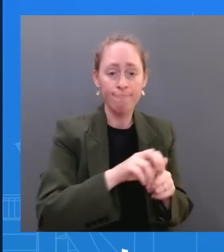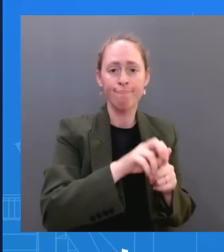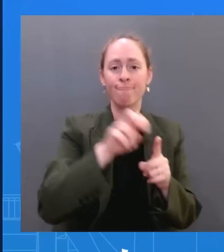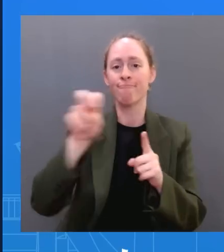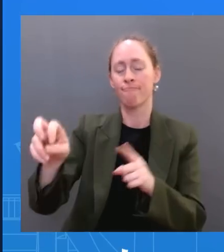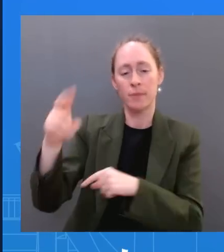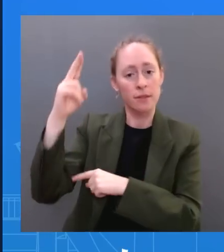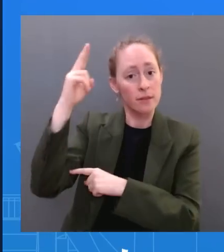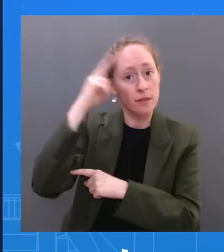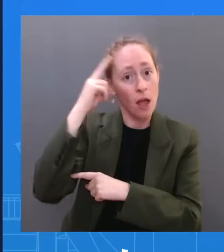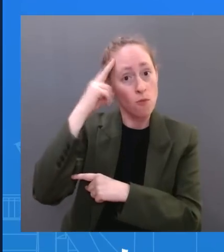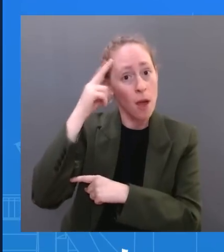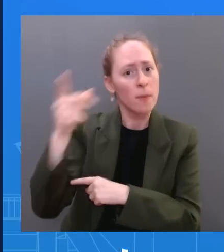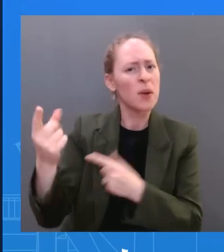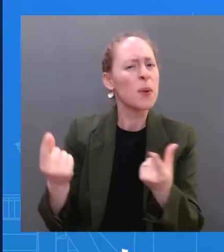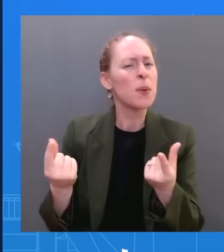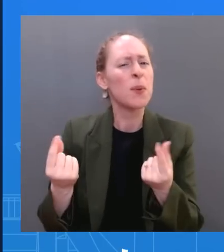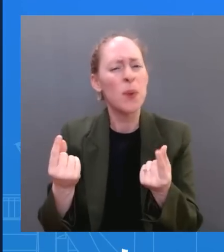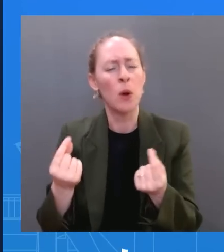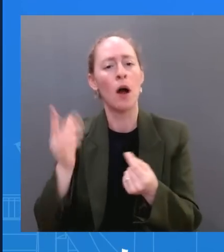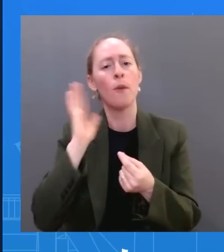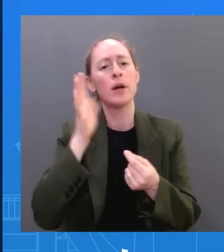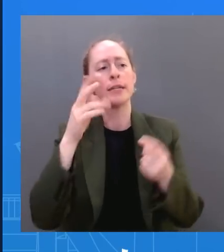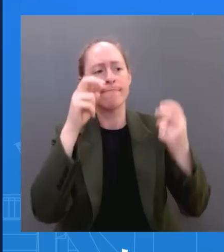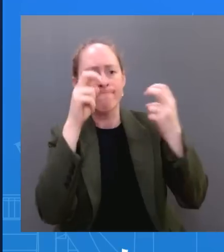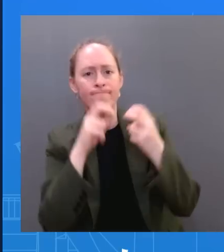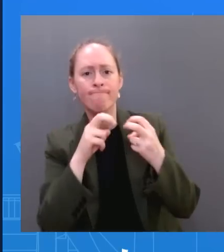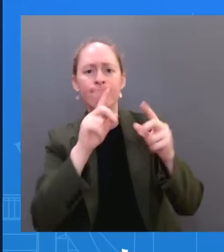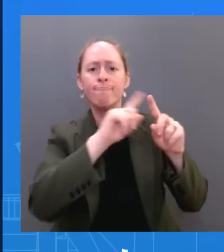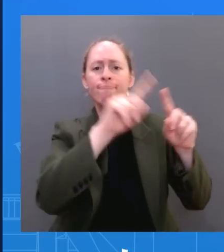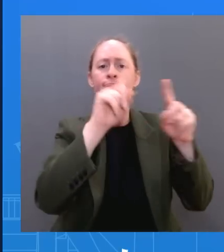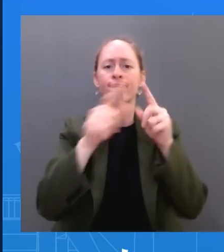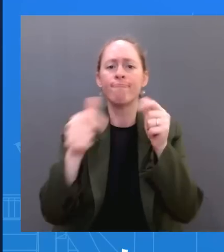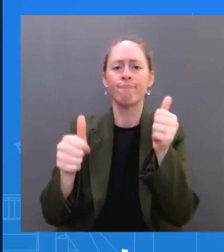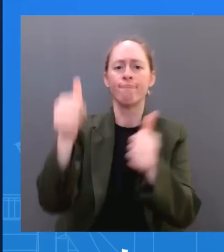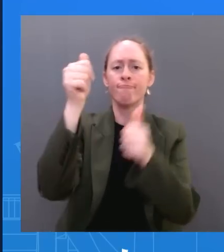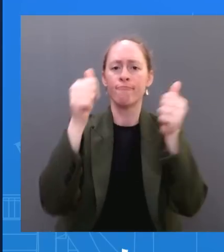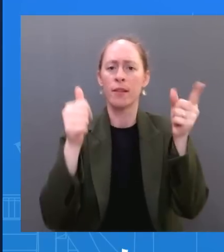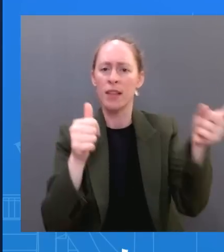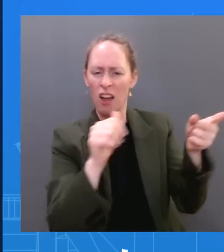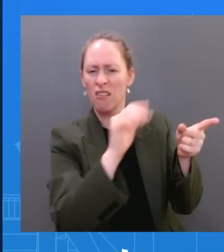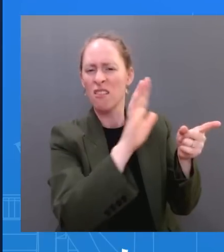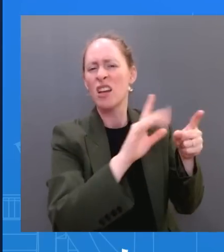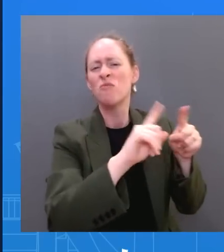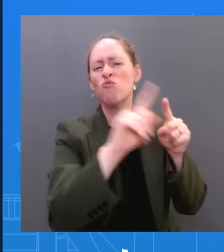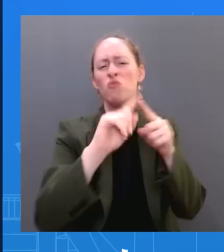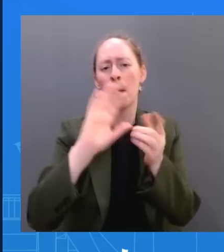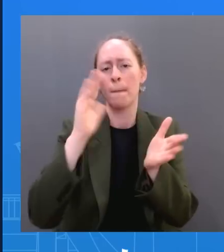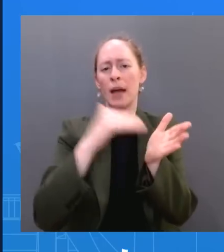with a number of other Middle Eastern leaders, before closing the trip with the summit with the GCC+3.